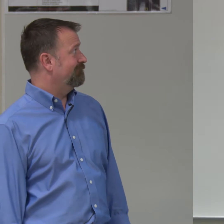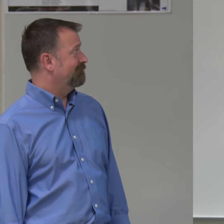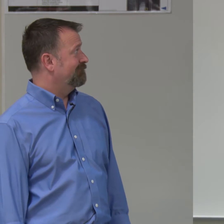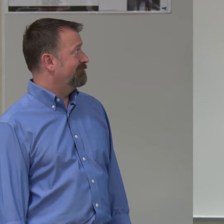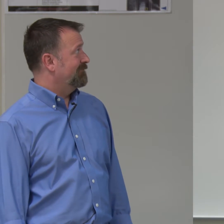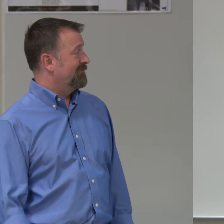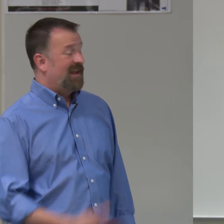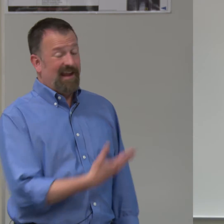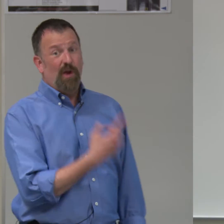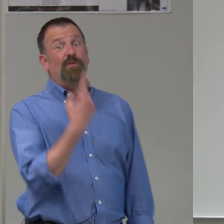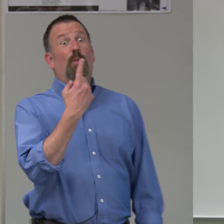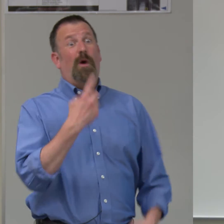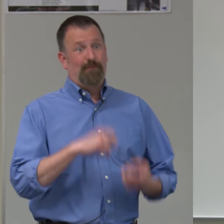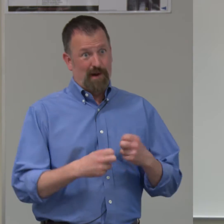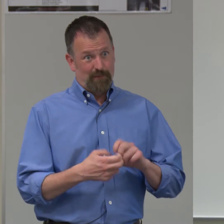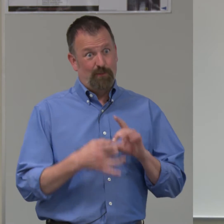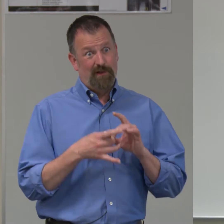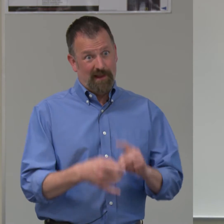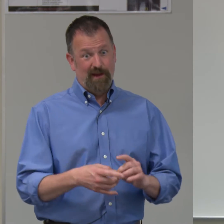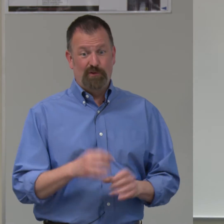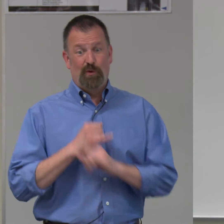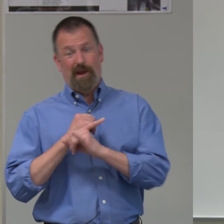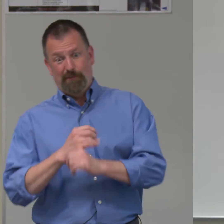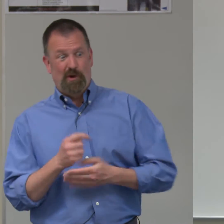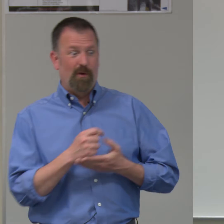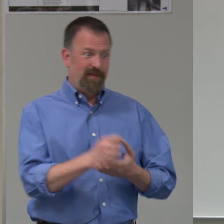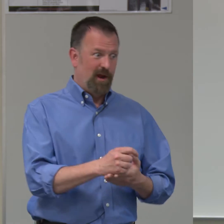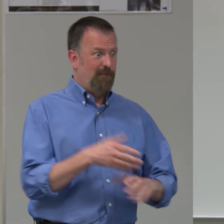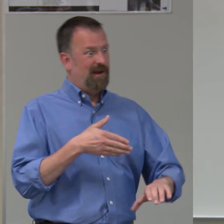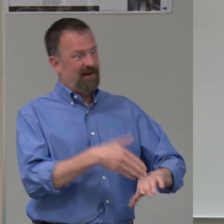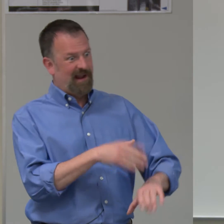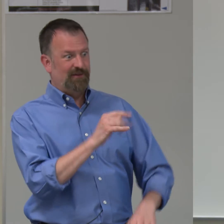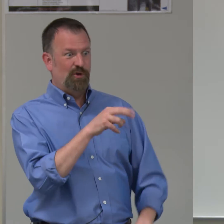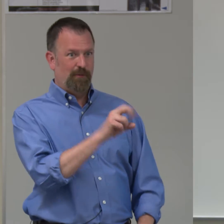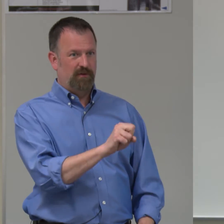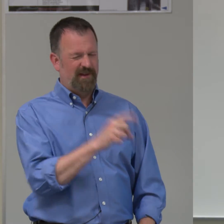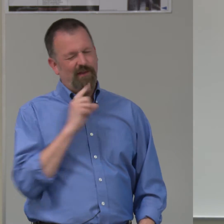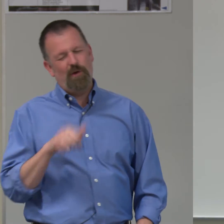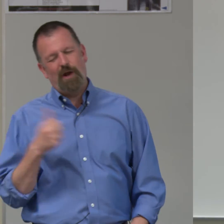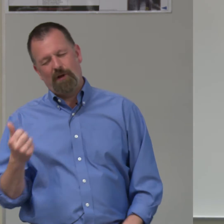in trying to think about immunotherapy for tumors, and there are others, as well,